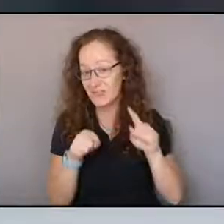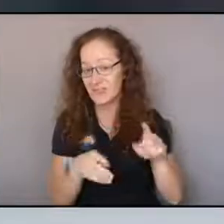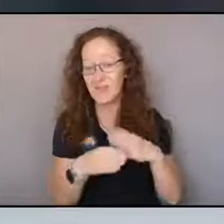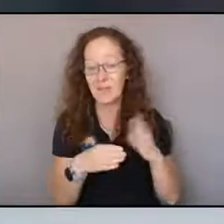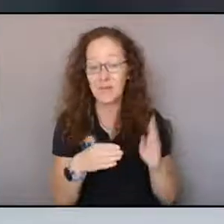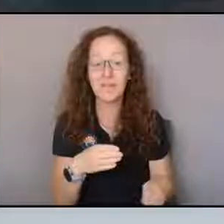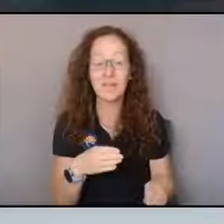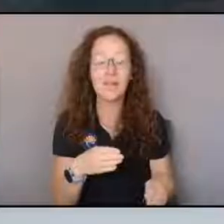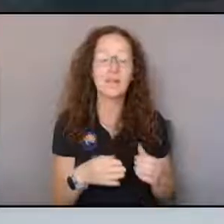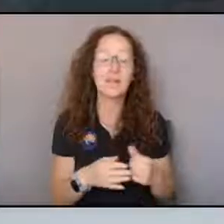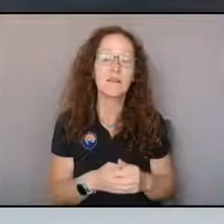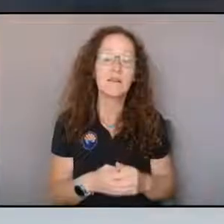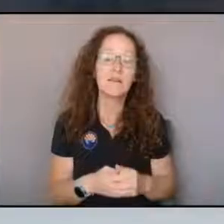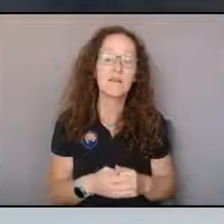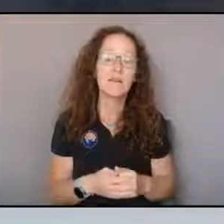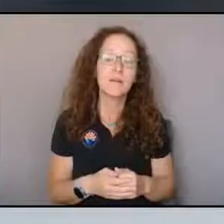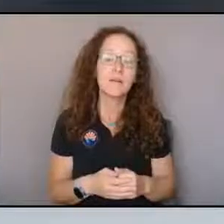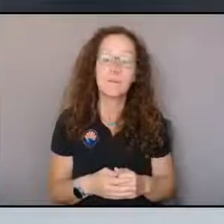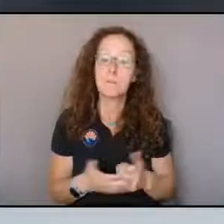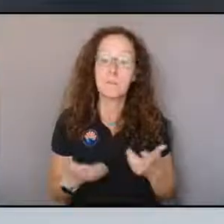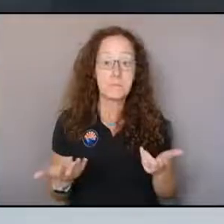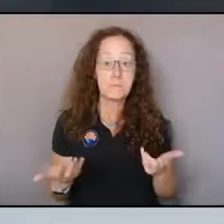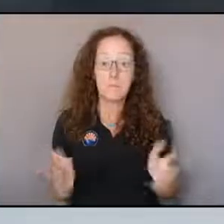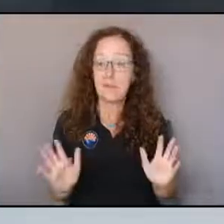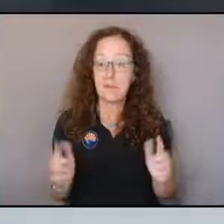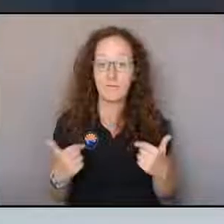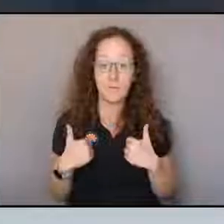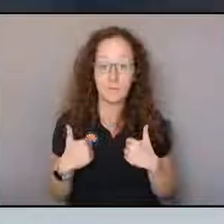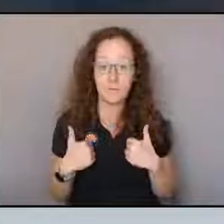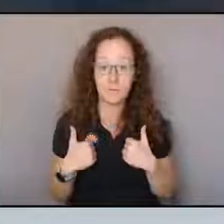MOVE THROUGH THE WEEKEND. OTHER THAN THAT, THAT IS ALL I HAVE.